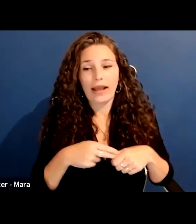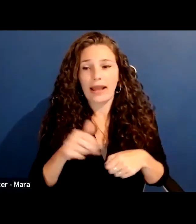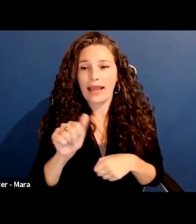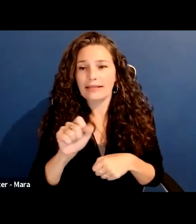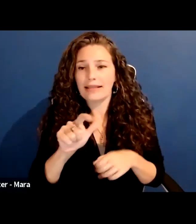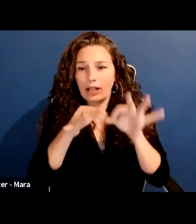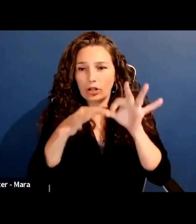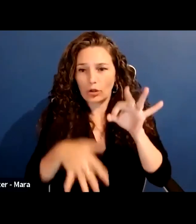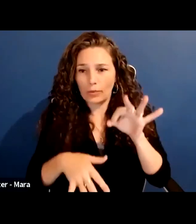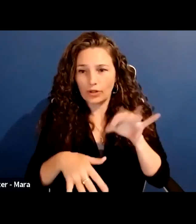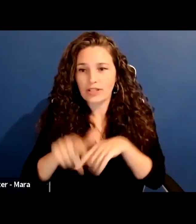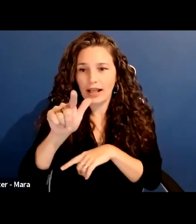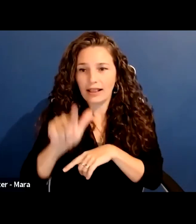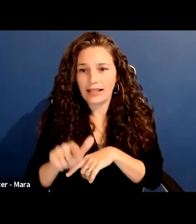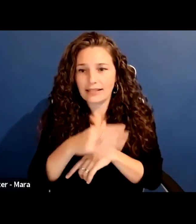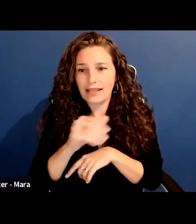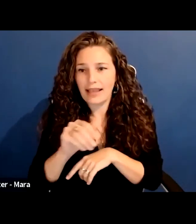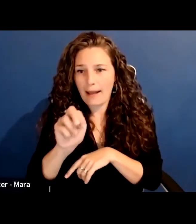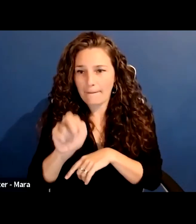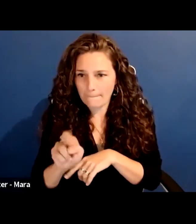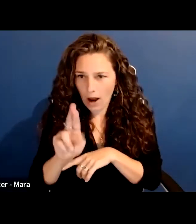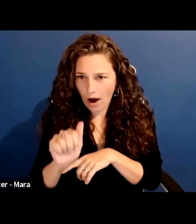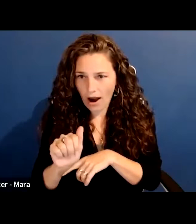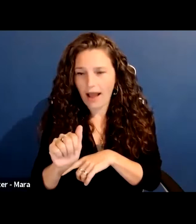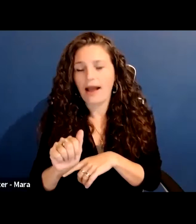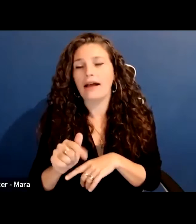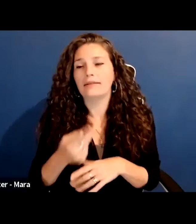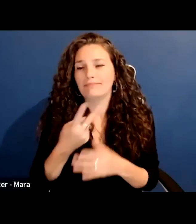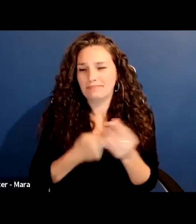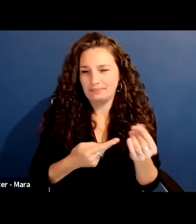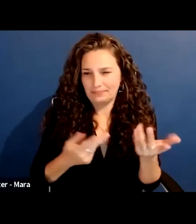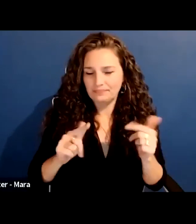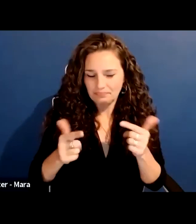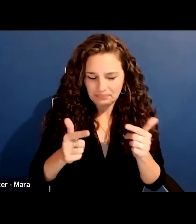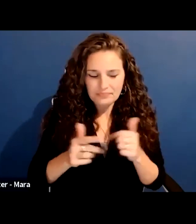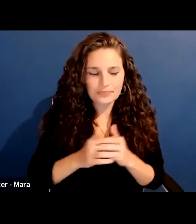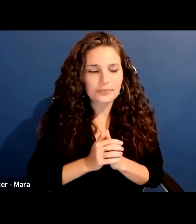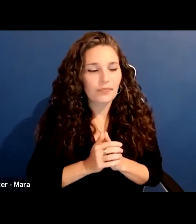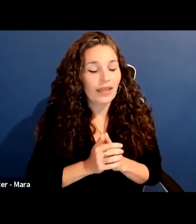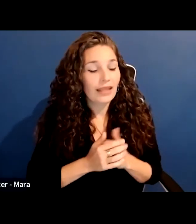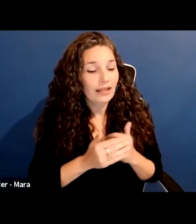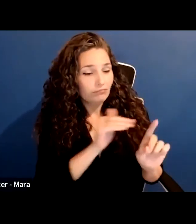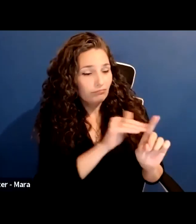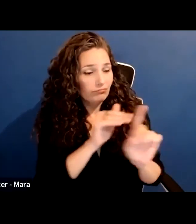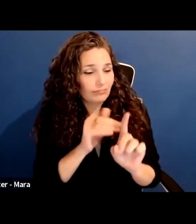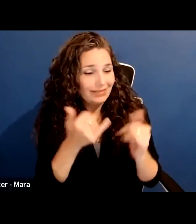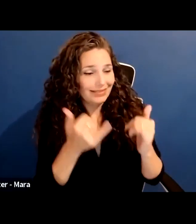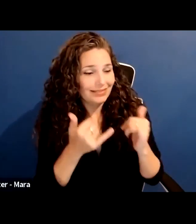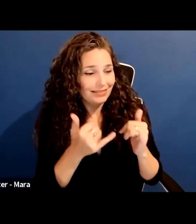Lindsey Gibbons and Mara Bassani-Santamaria. As a reminder, today's program is being recorded,